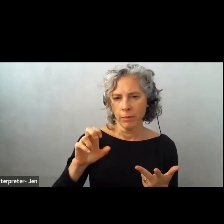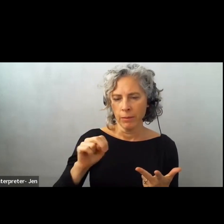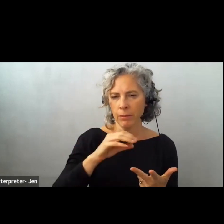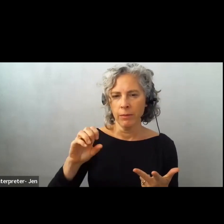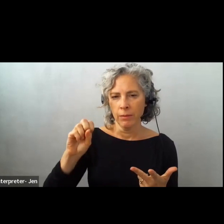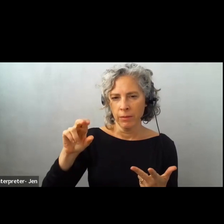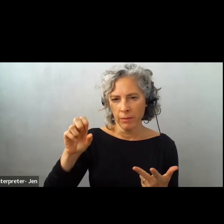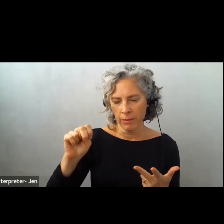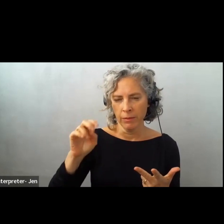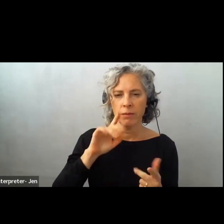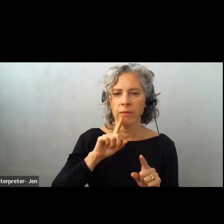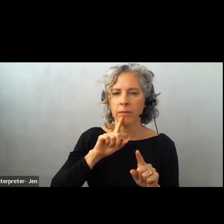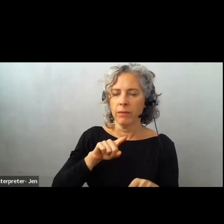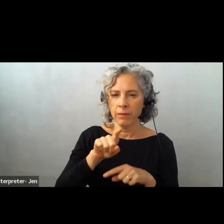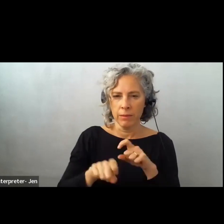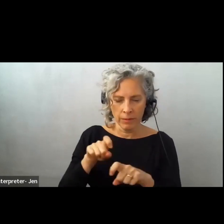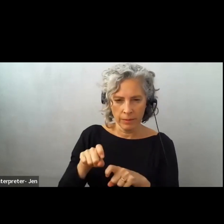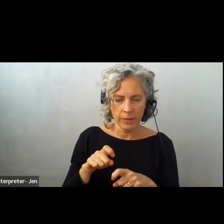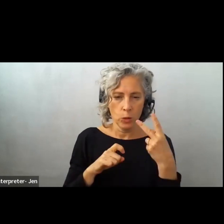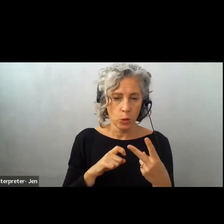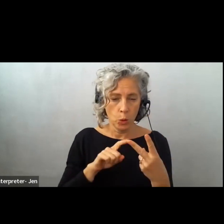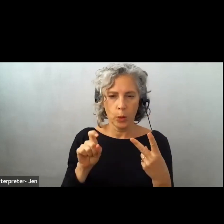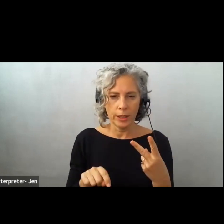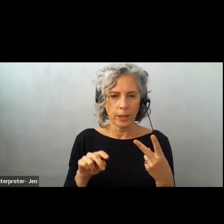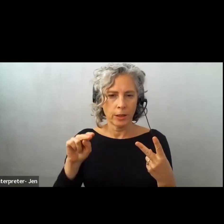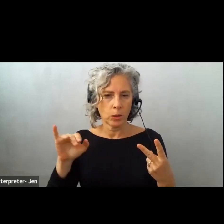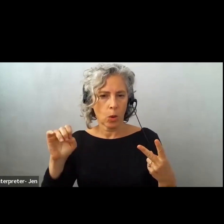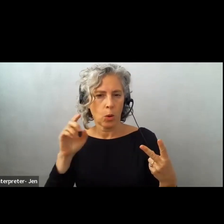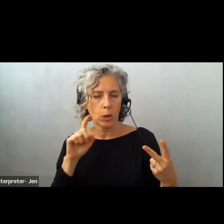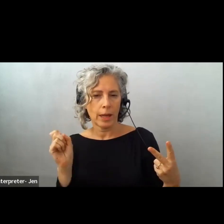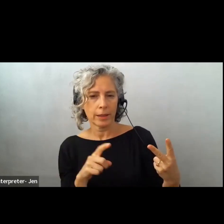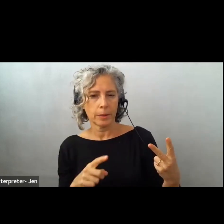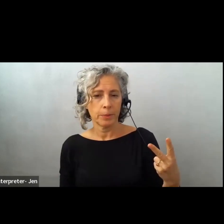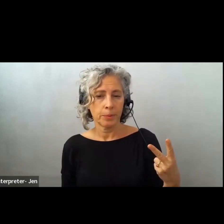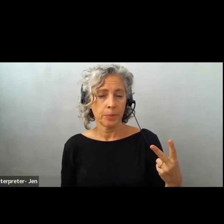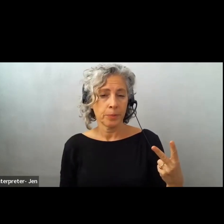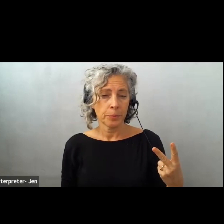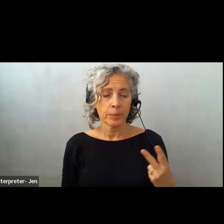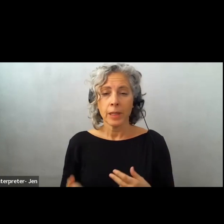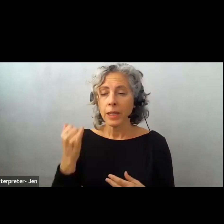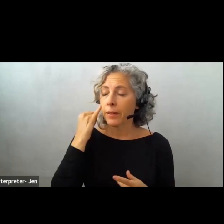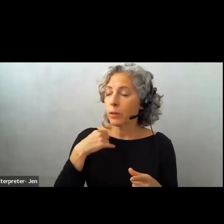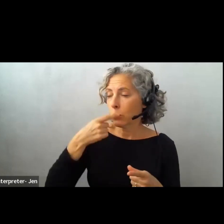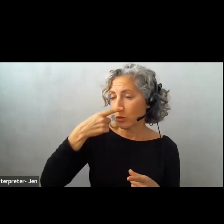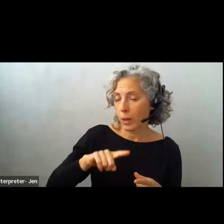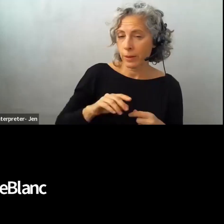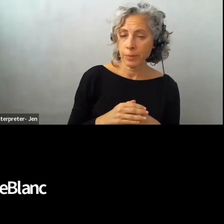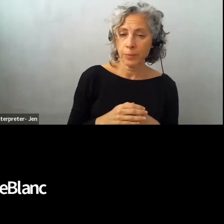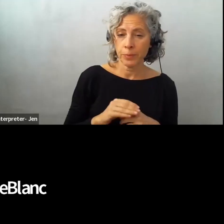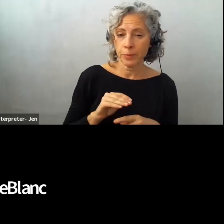answering questions to questions that Nicole is going to ask. So if everyone can come back on